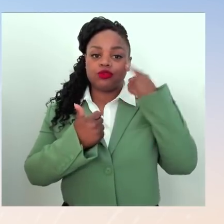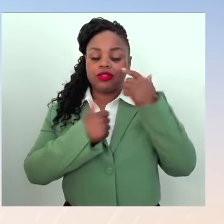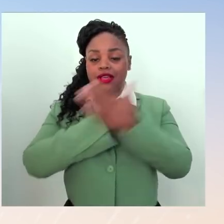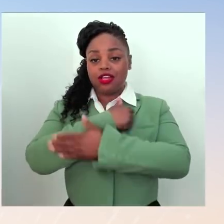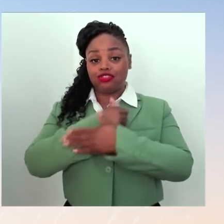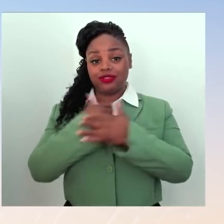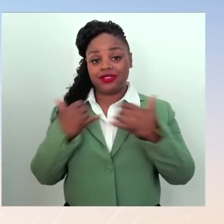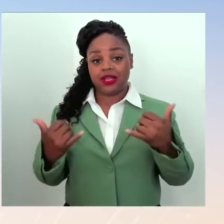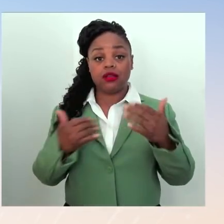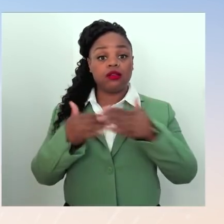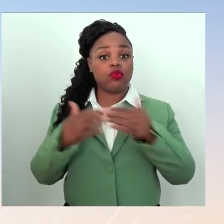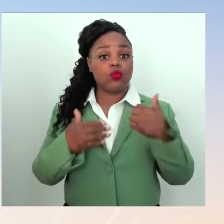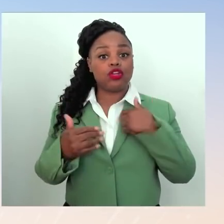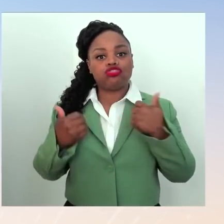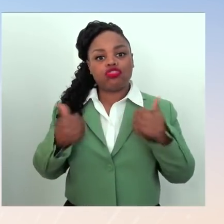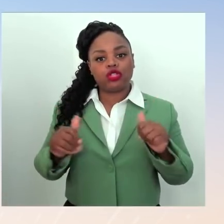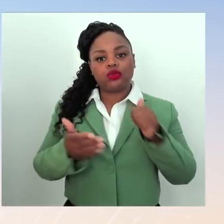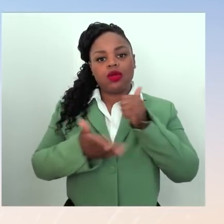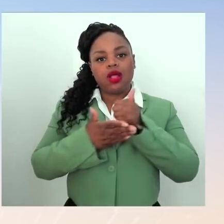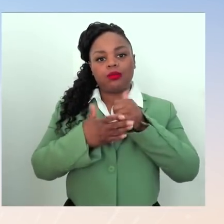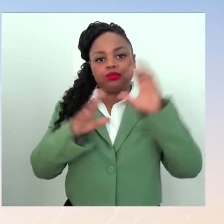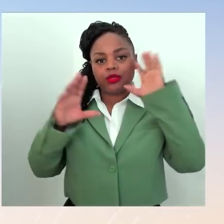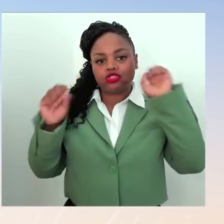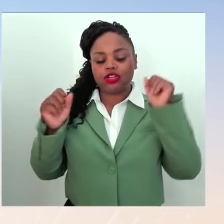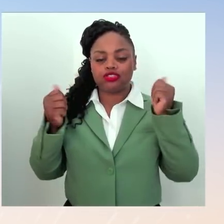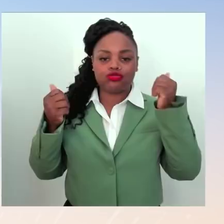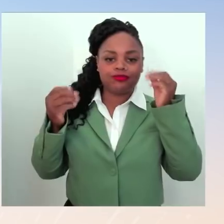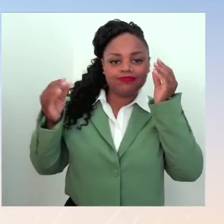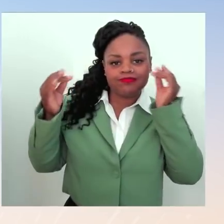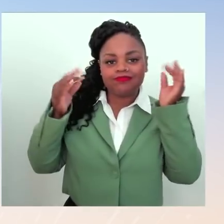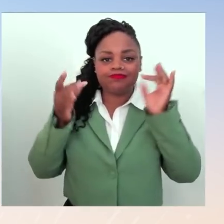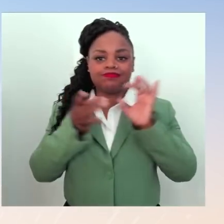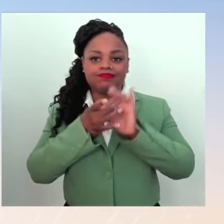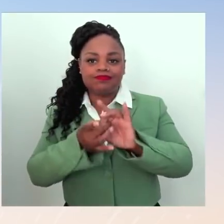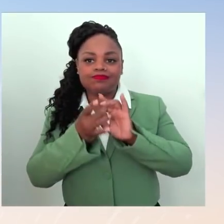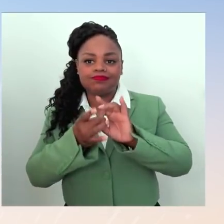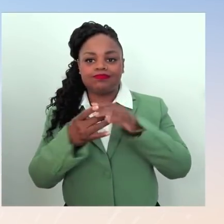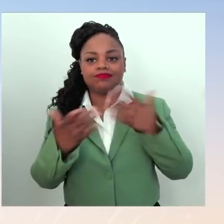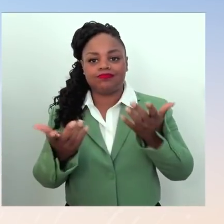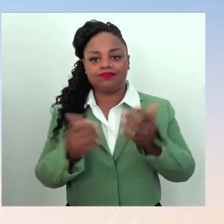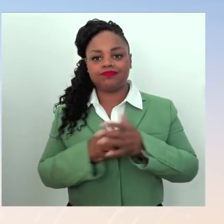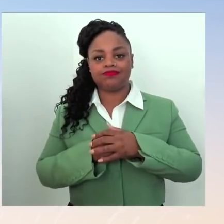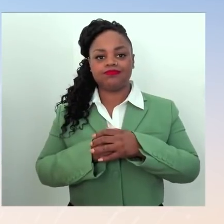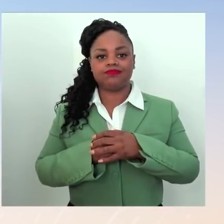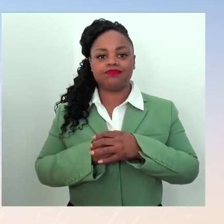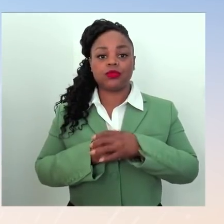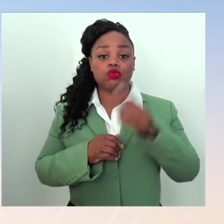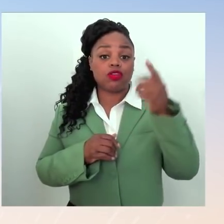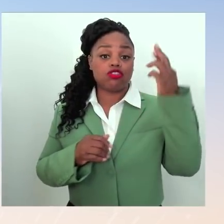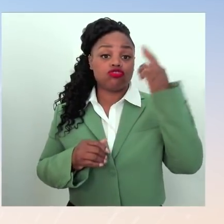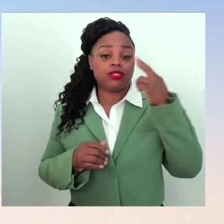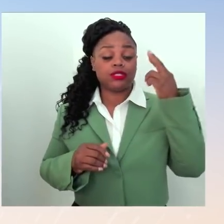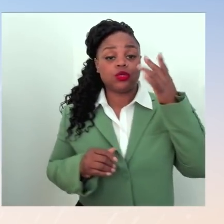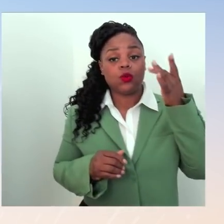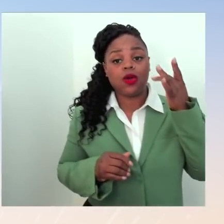So, it is one of the reasons why the President, why people like Amos Hochstein, Brett McGurk, other --